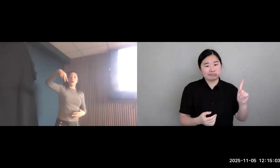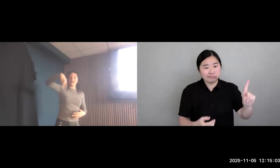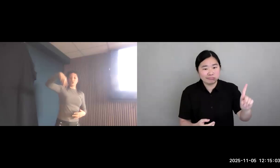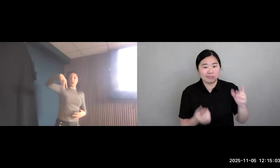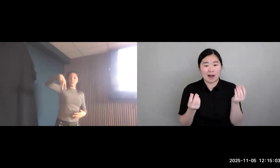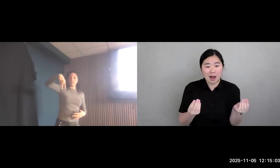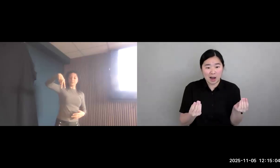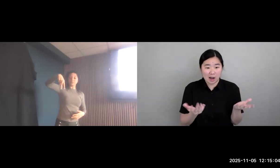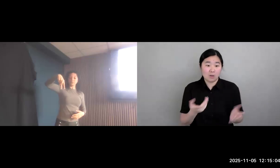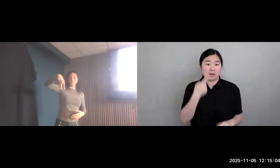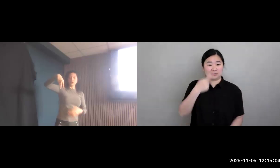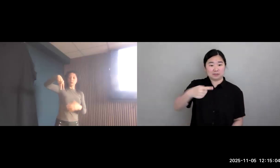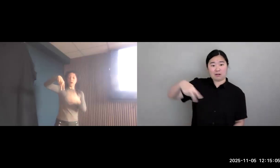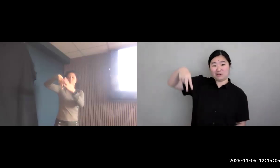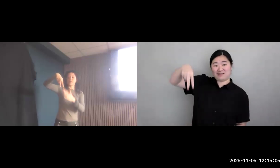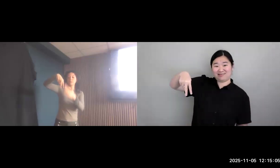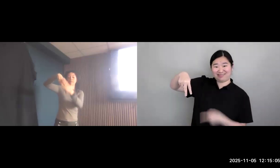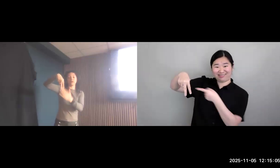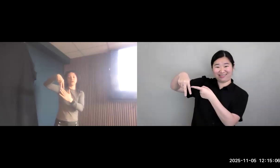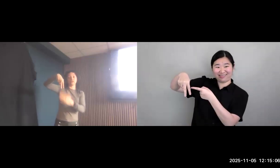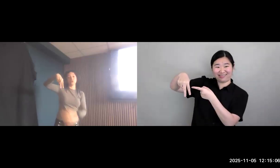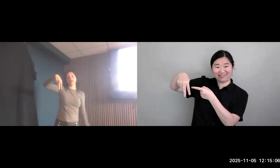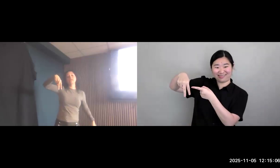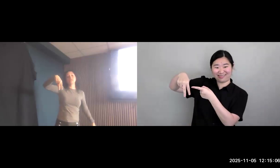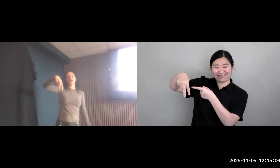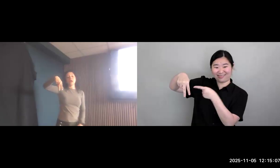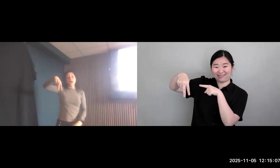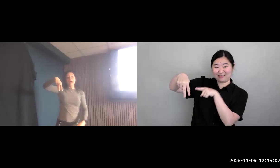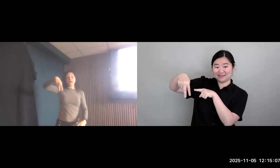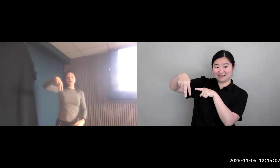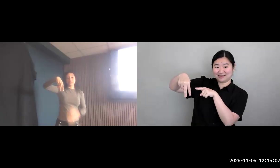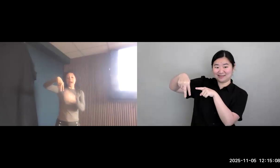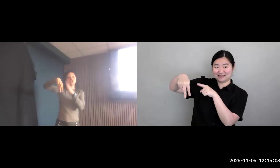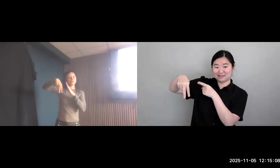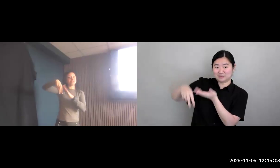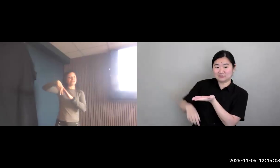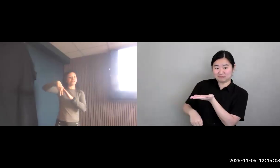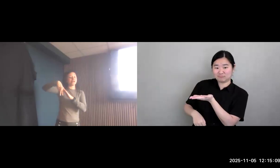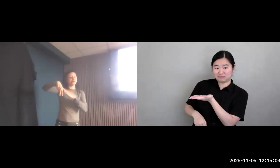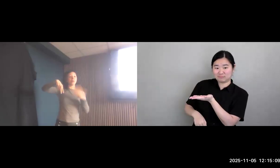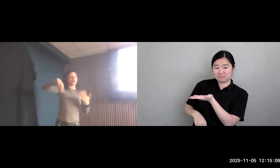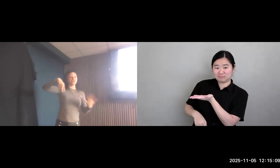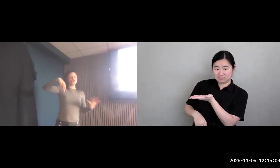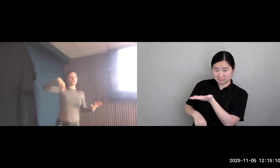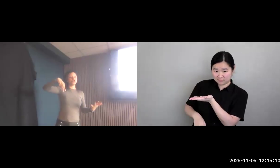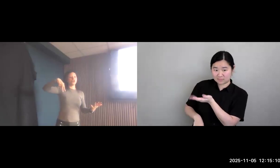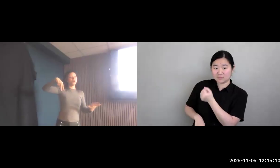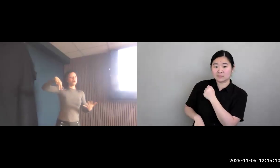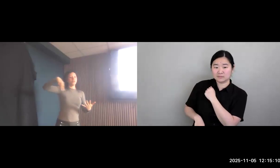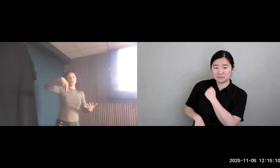handshape. Right? Resembling the two legs. And the handshape stays the same, but I can change.